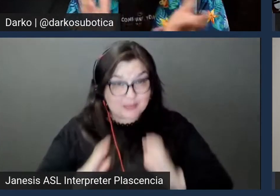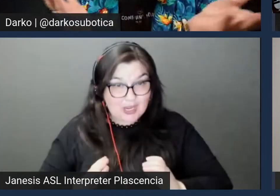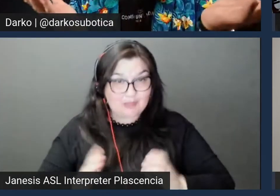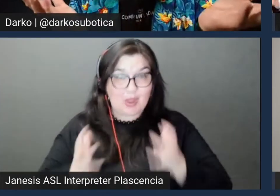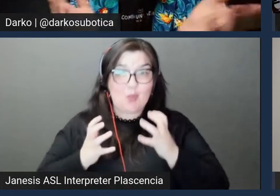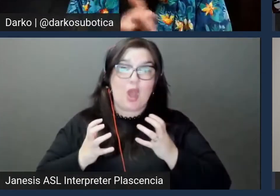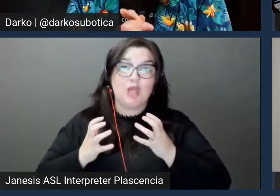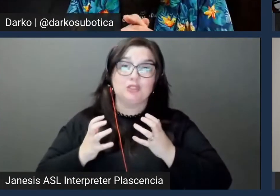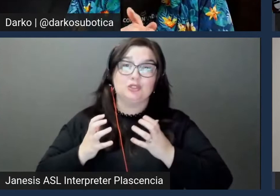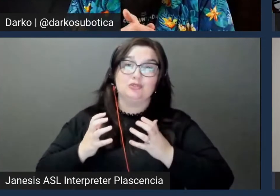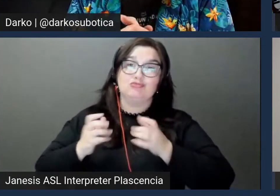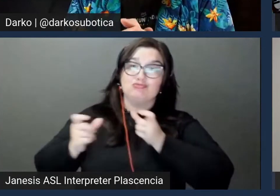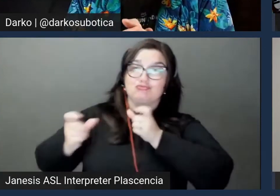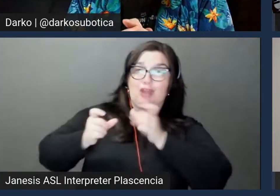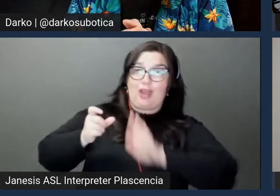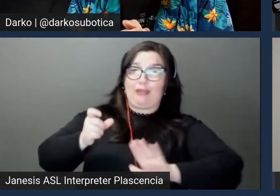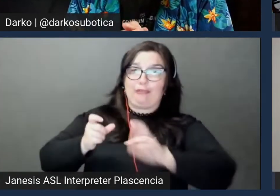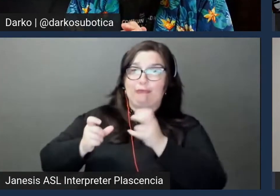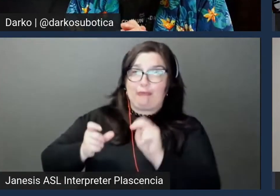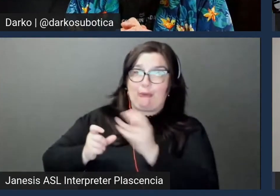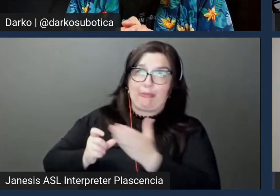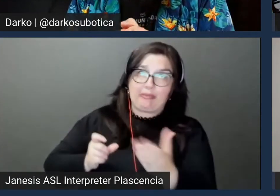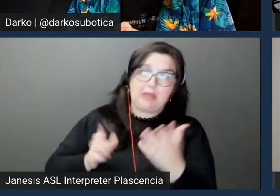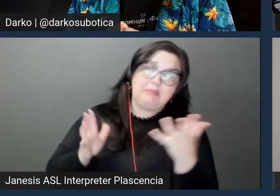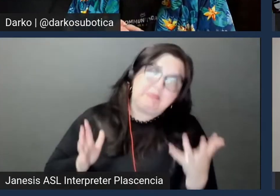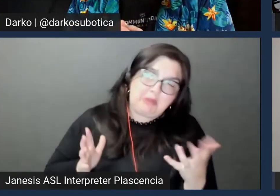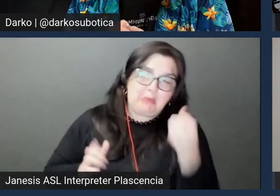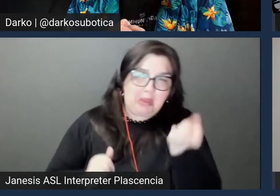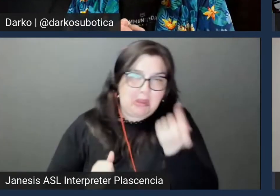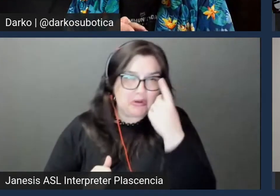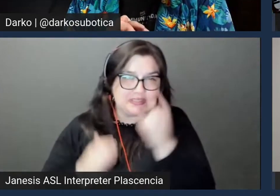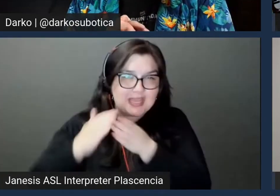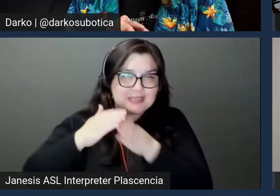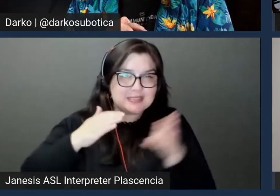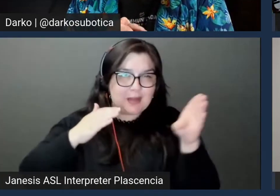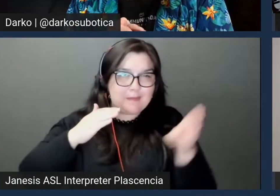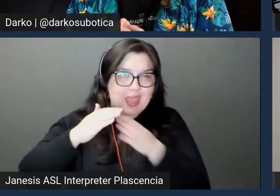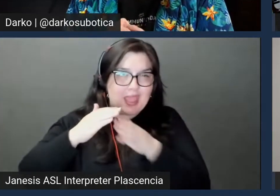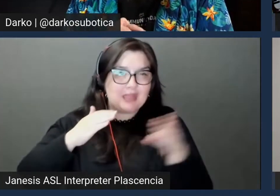and manage their own thing. So it kind of caters to-- (overlapping discussion) As we like to say,